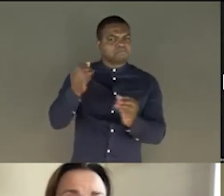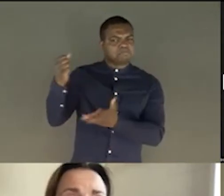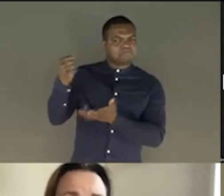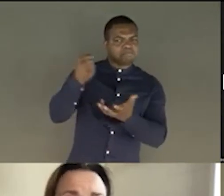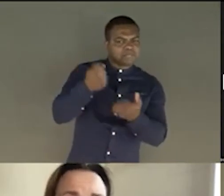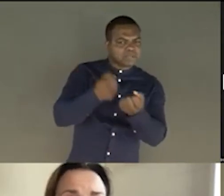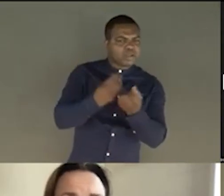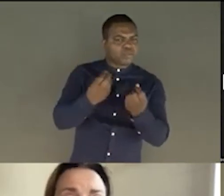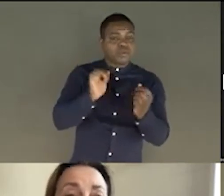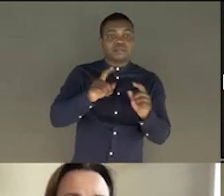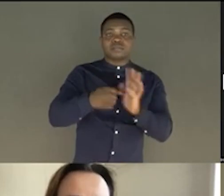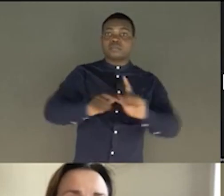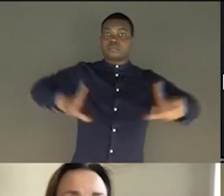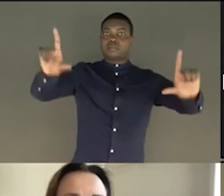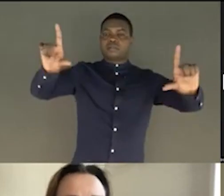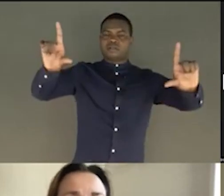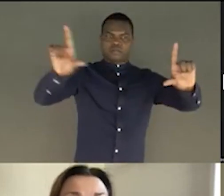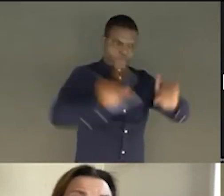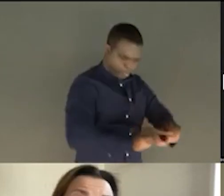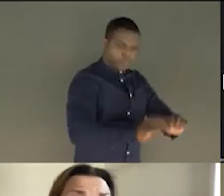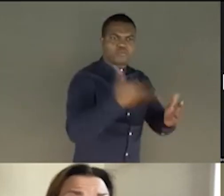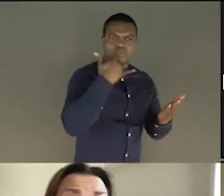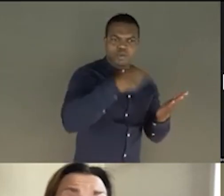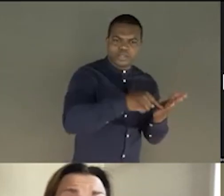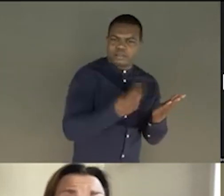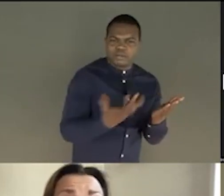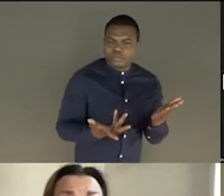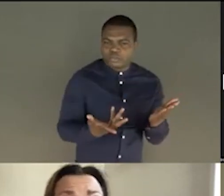criteria should work on as many different devices as possible and be kind